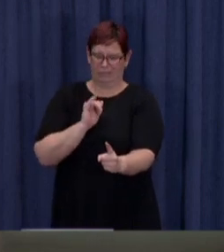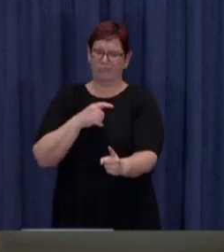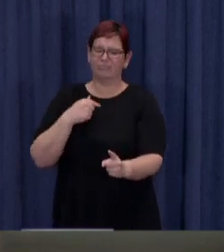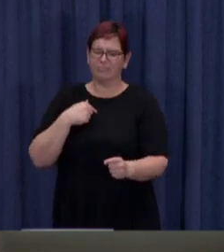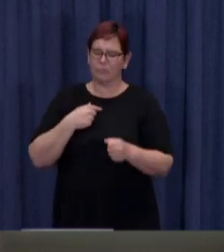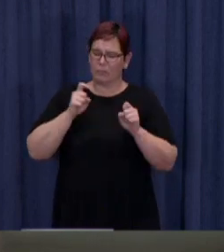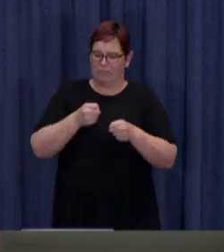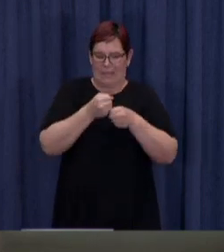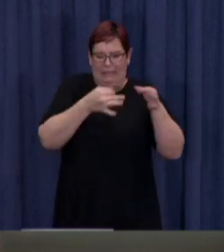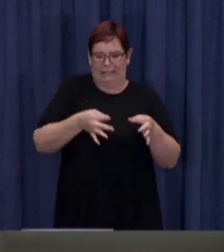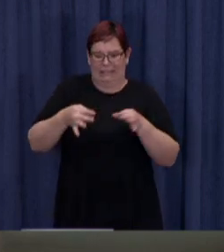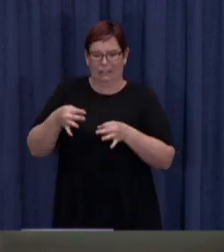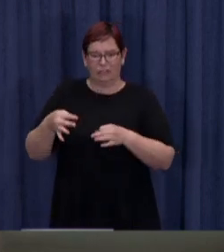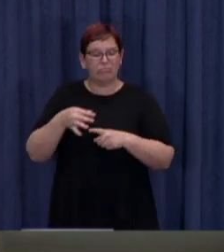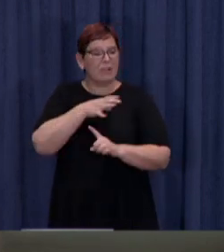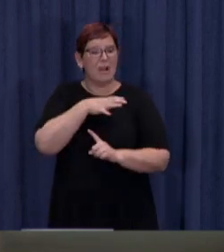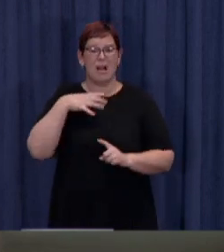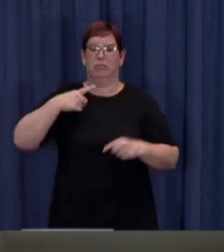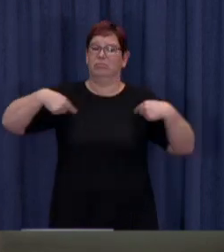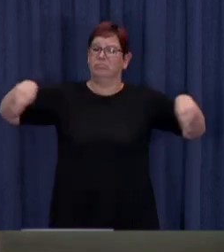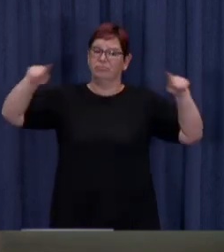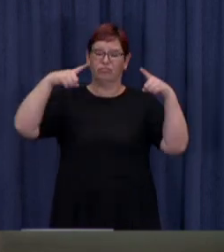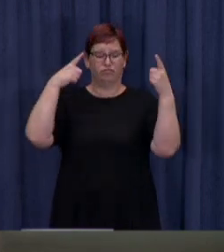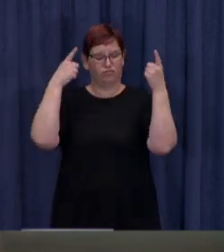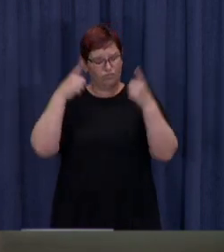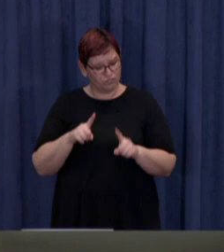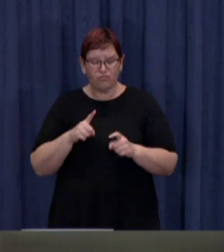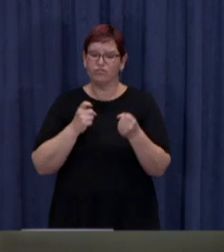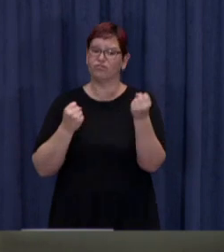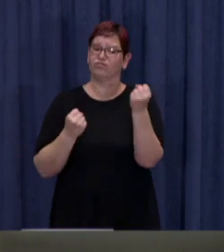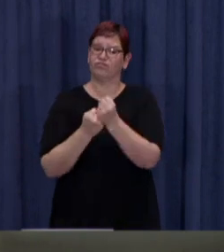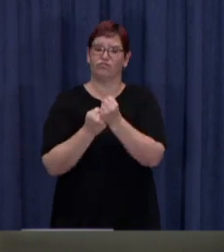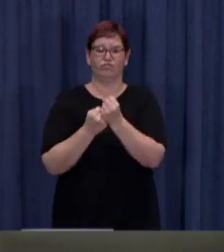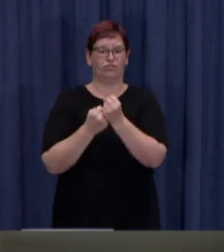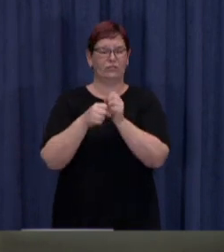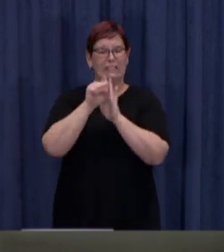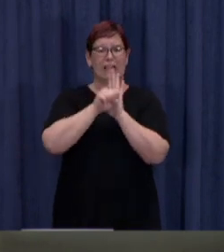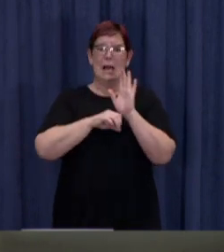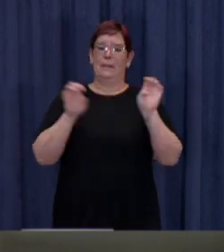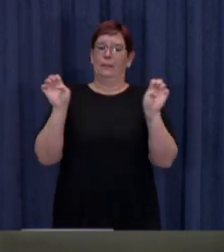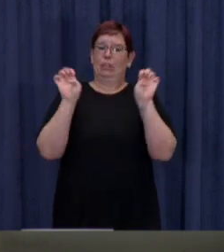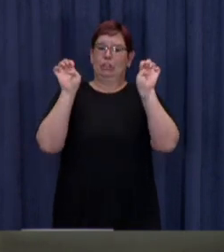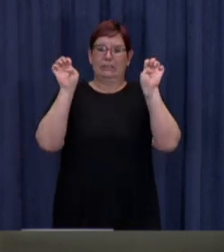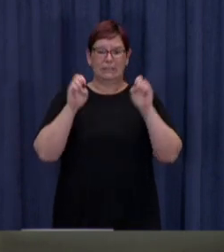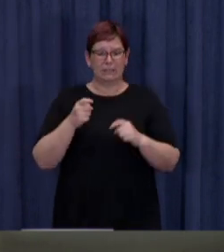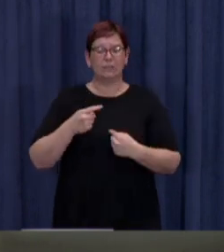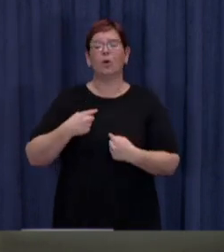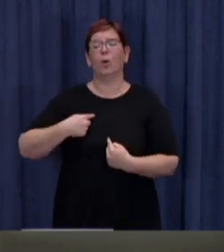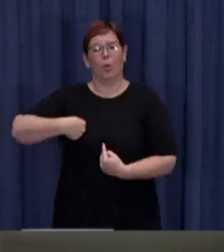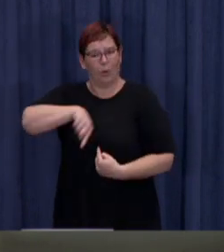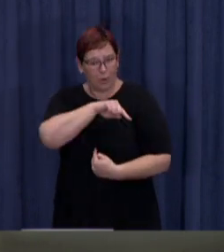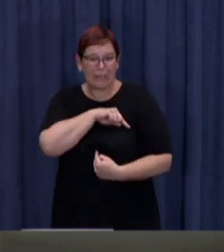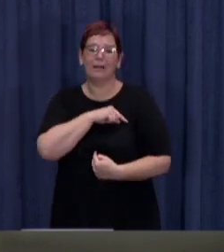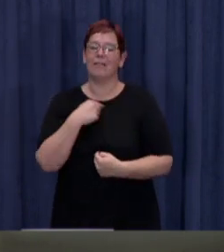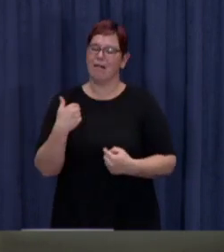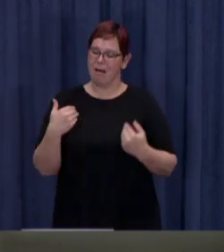have the flexibility as a government to respond to a crisis that is certainly one that is not getting better at the moment and just to follow up I mean